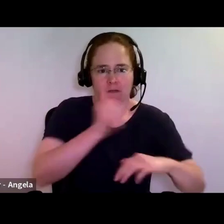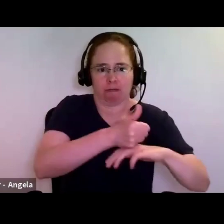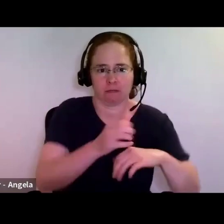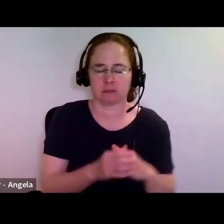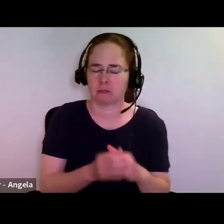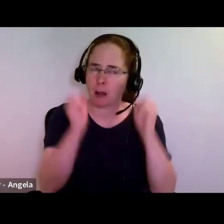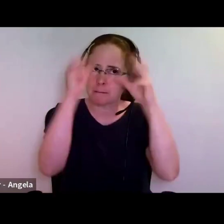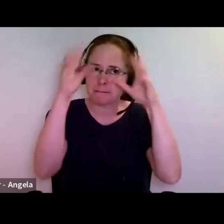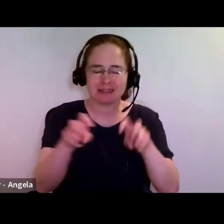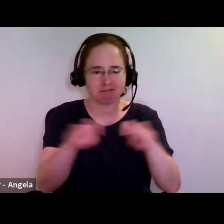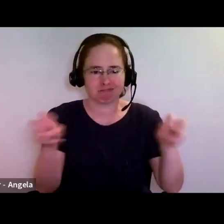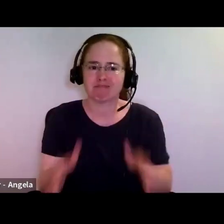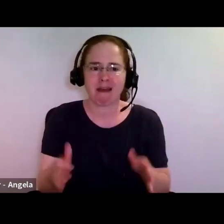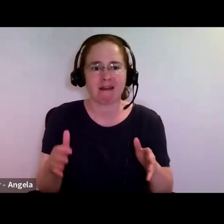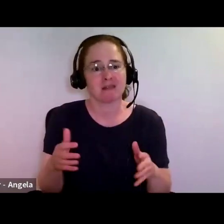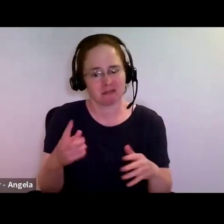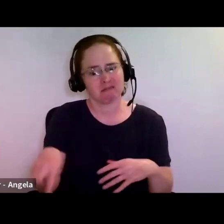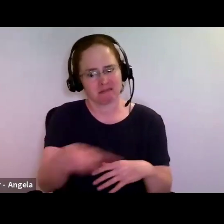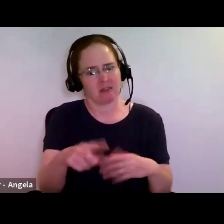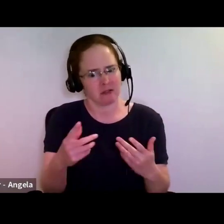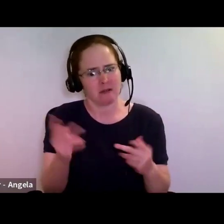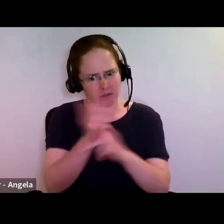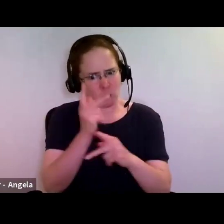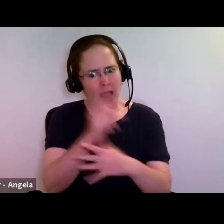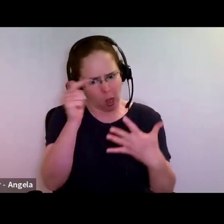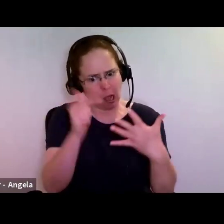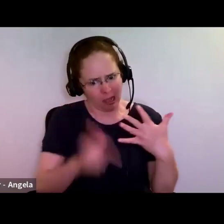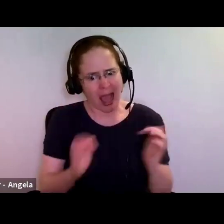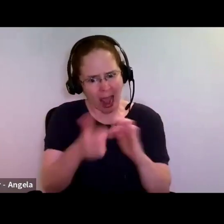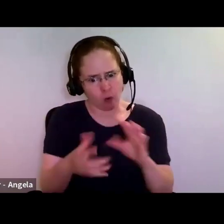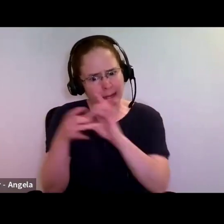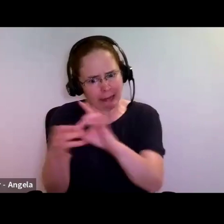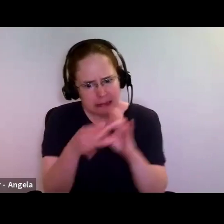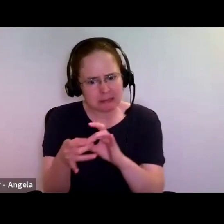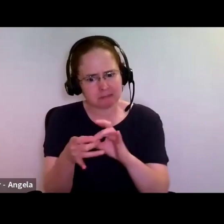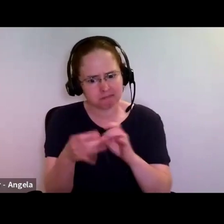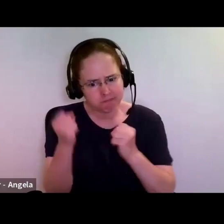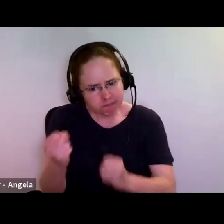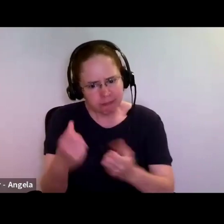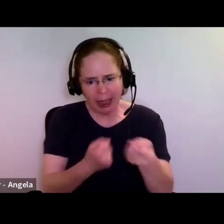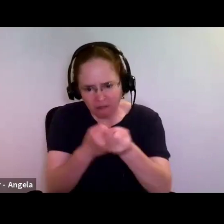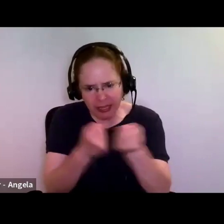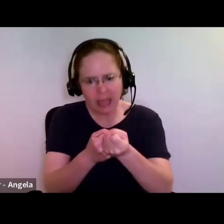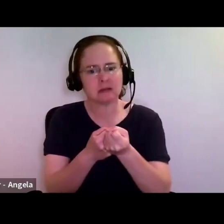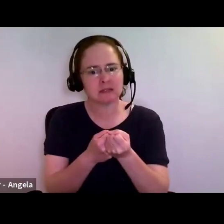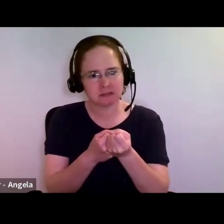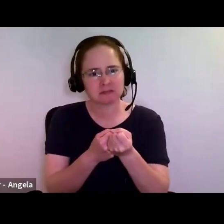grassroots have have figured many things out in terms of how to get connected and how to advocate, and they really found